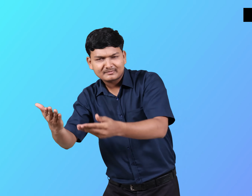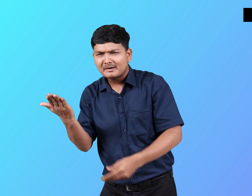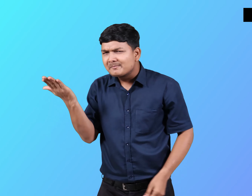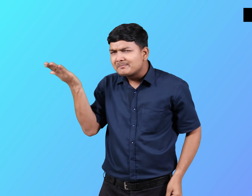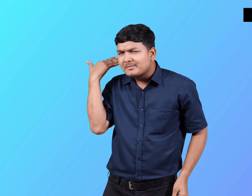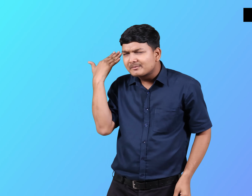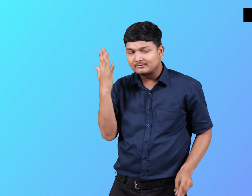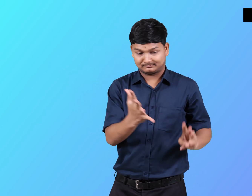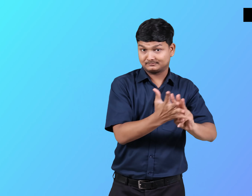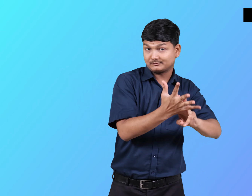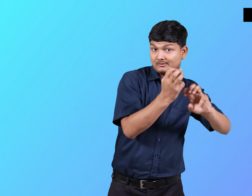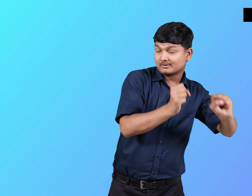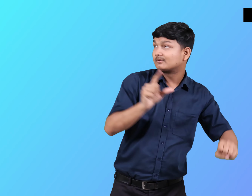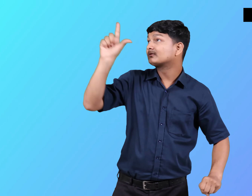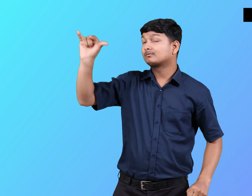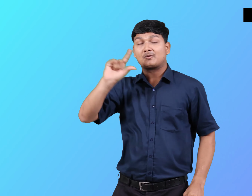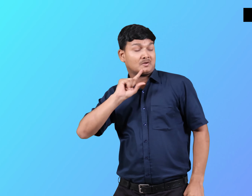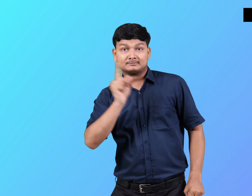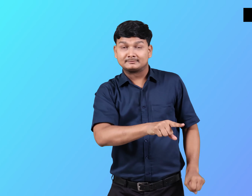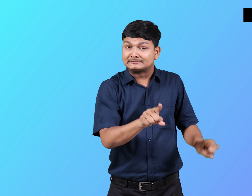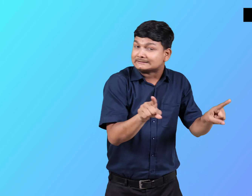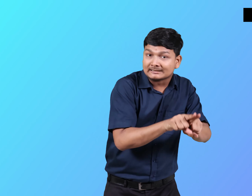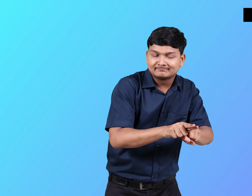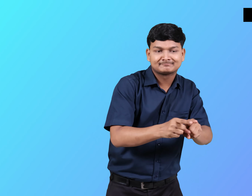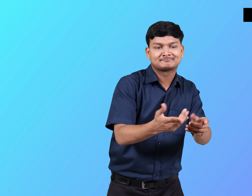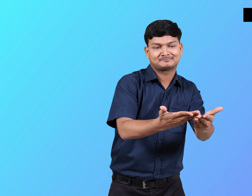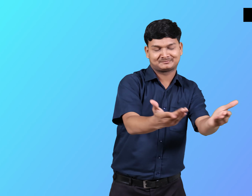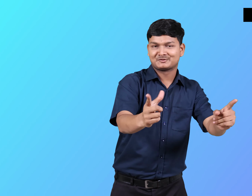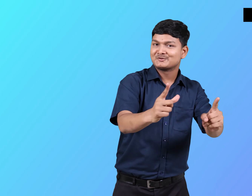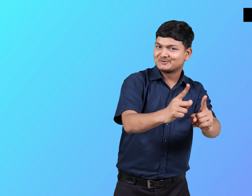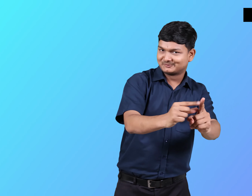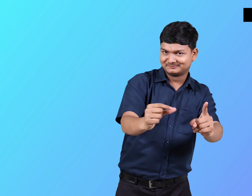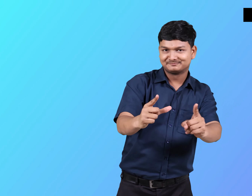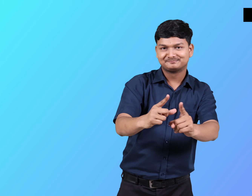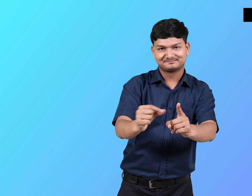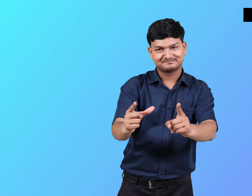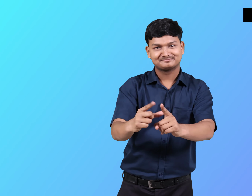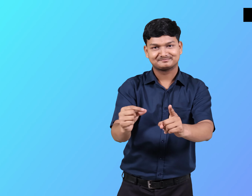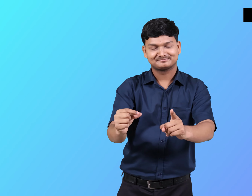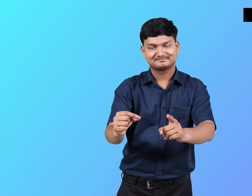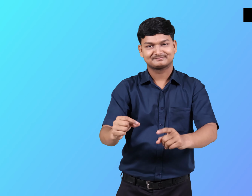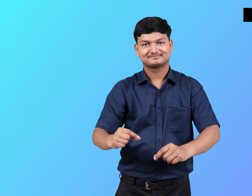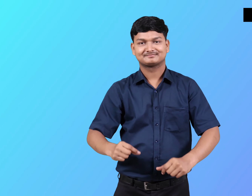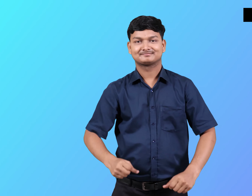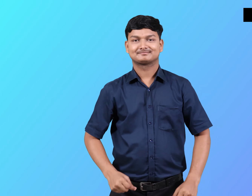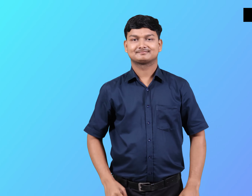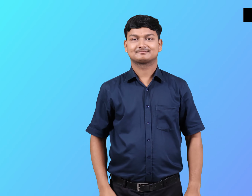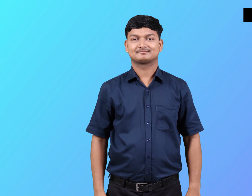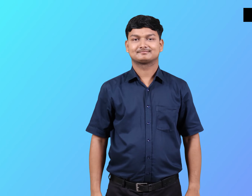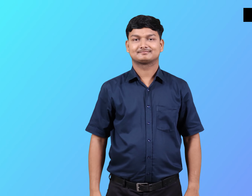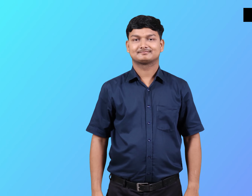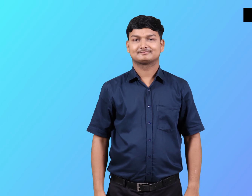The LORD had told Moses how to divide the land among the tribes of Israel. The Israelites divided the land the way the Lord had commanded.